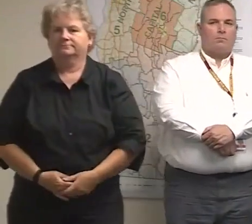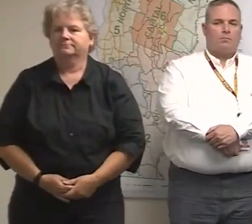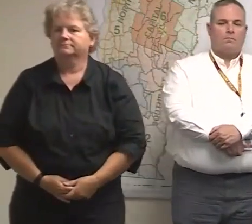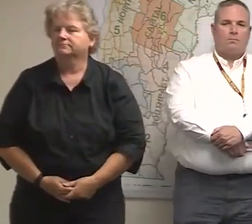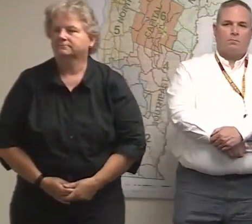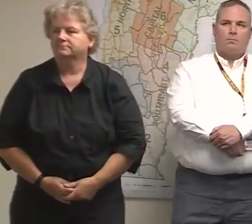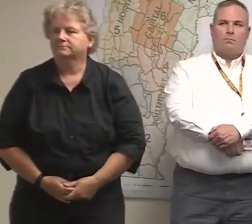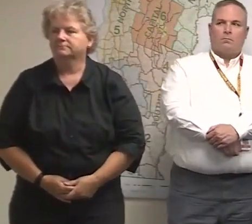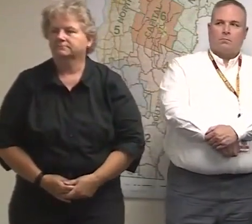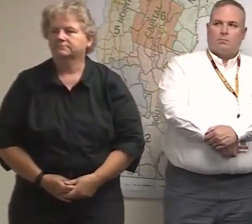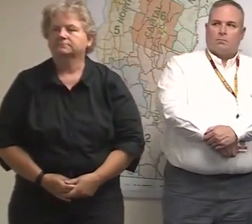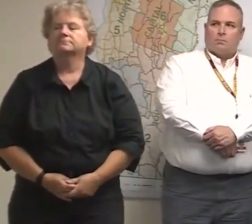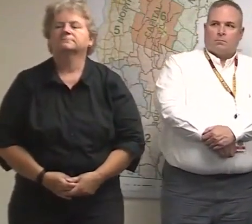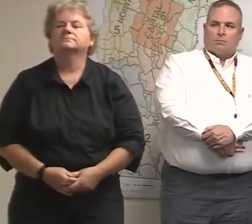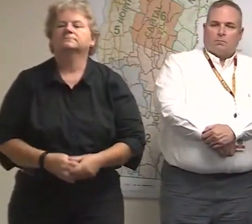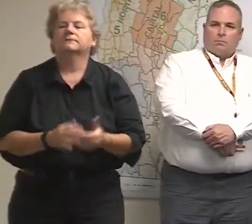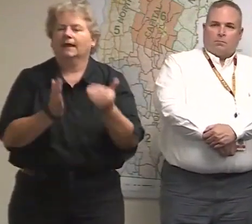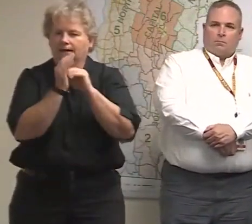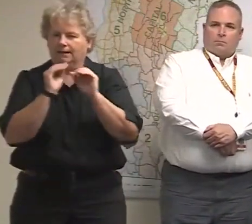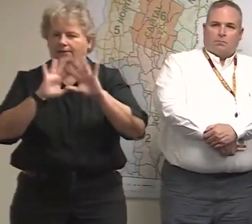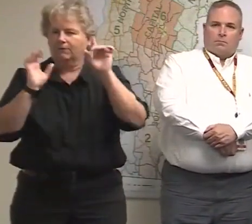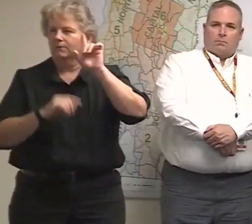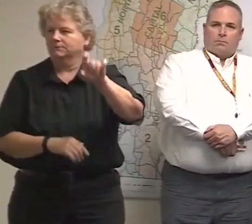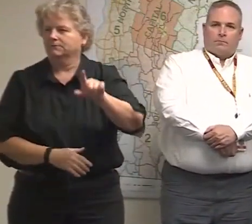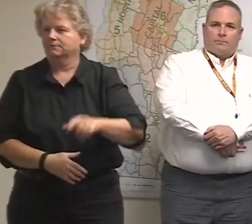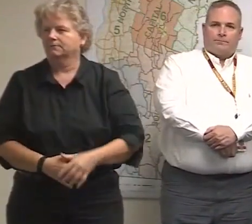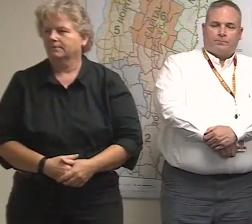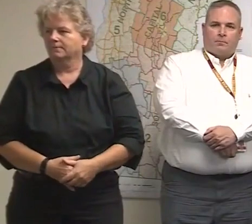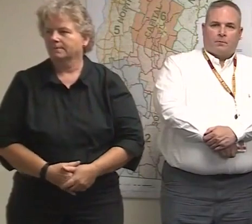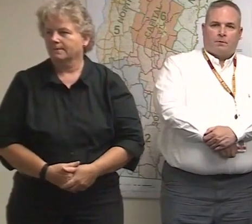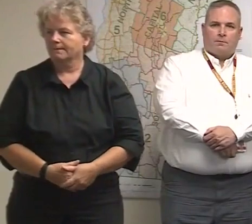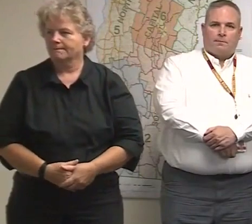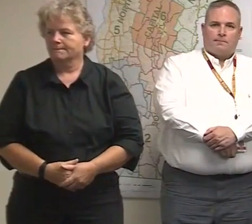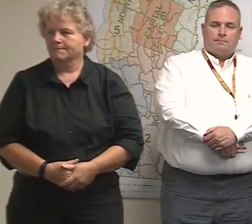THANK YOU. BACK TO THE RESIDENTIAL QUESTION.